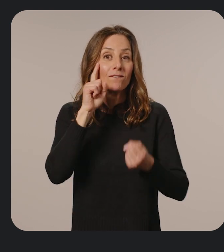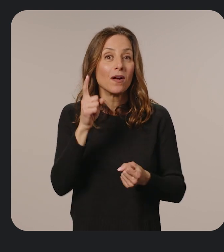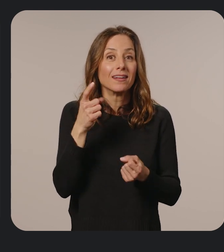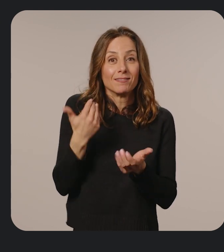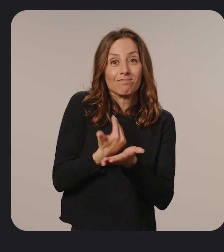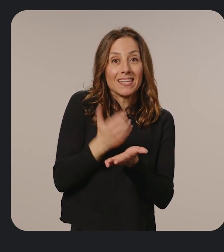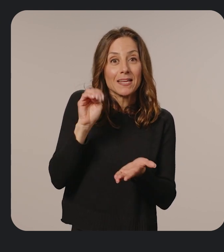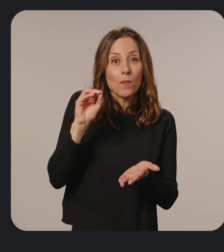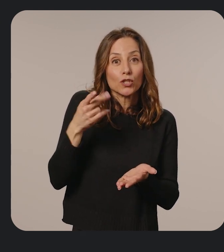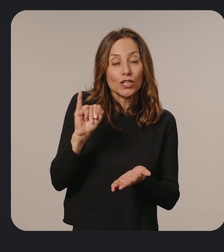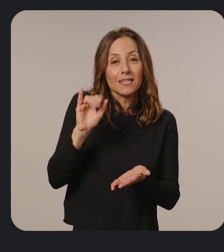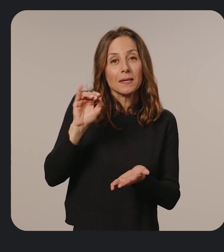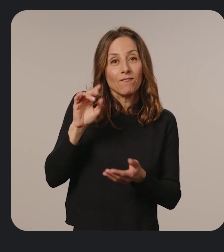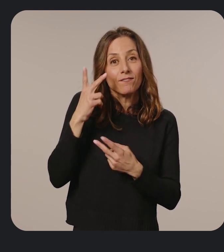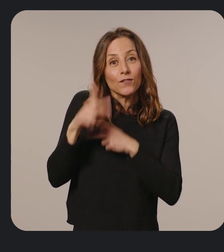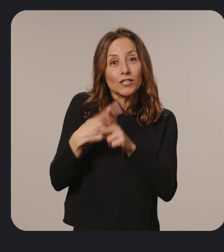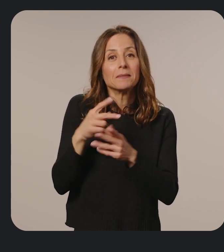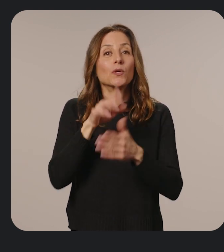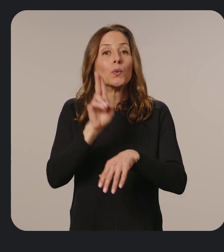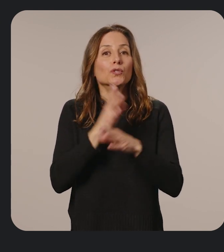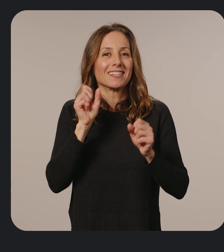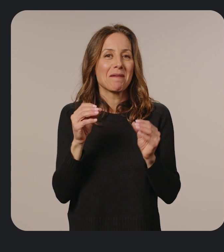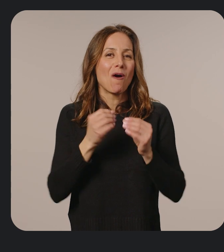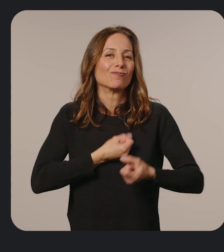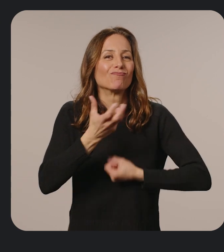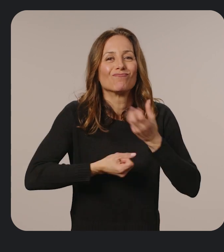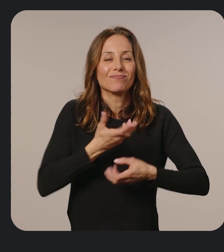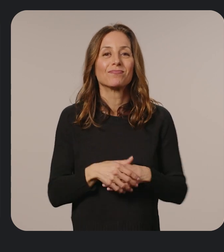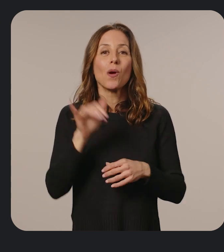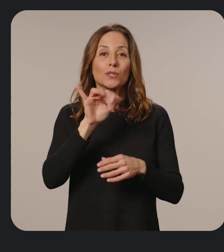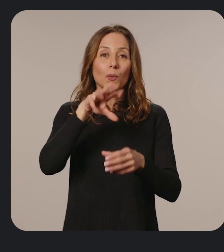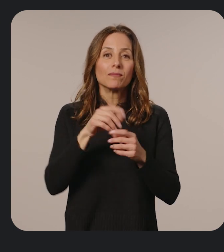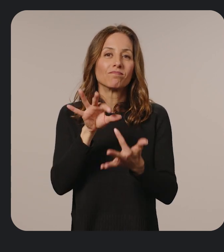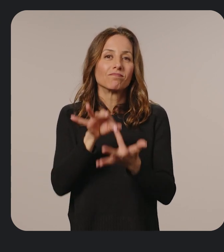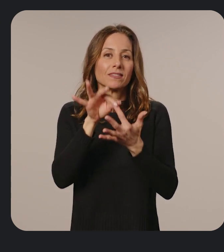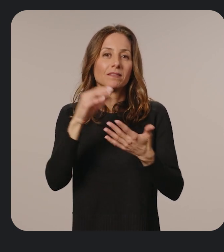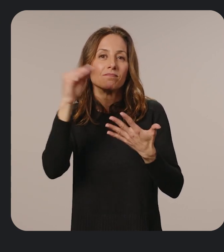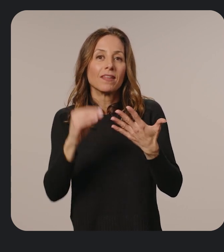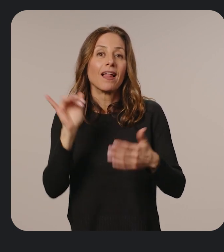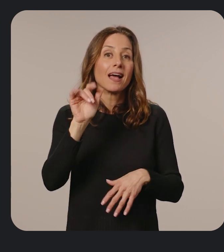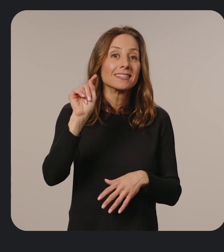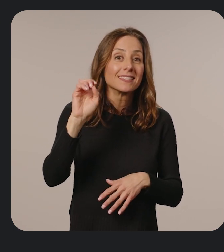like support for the latest emoji version, so now your users can be even more expressive. It also introduces customization features